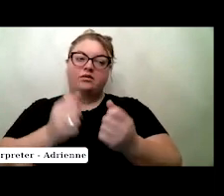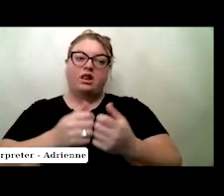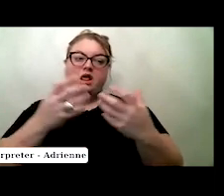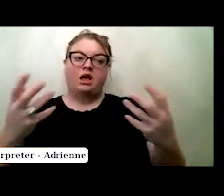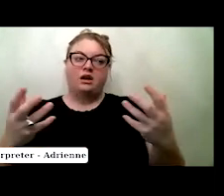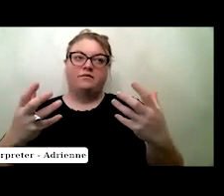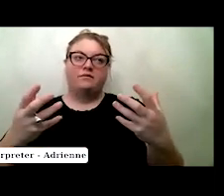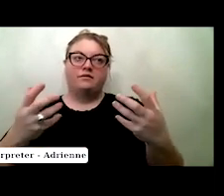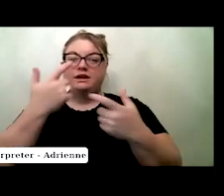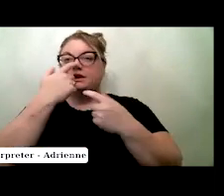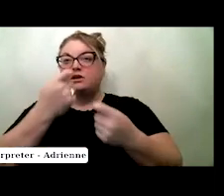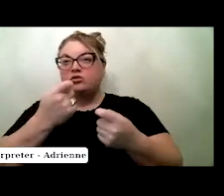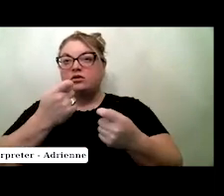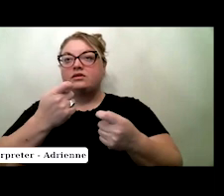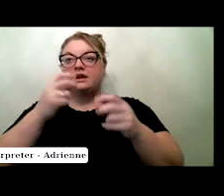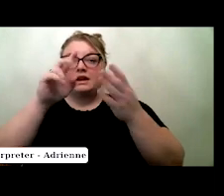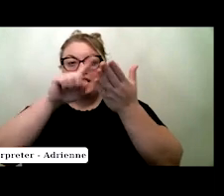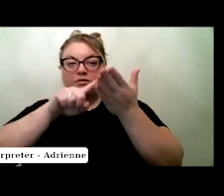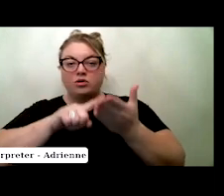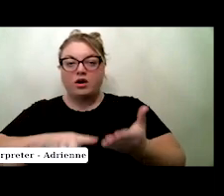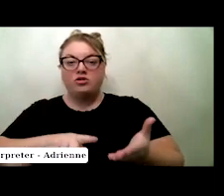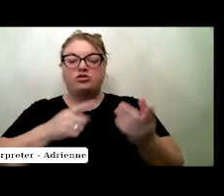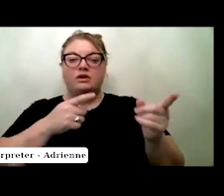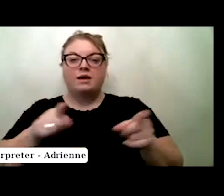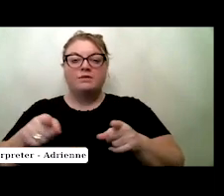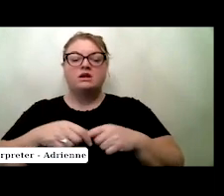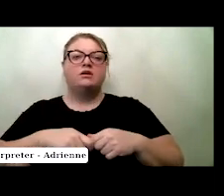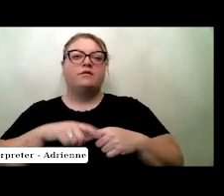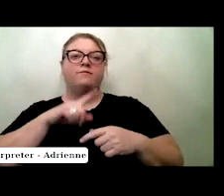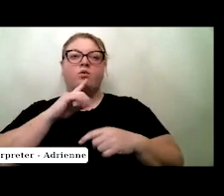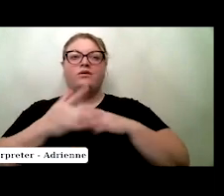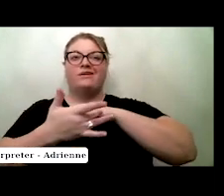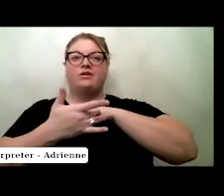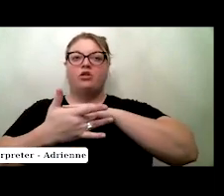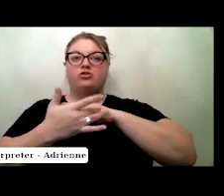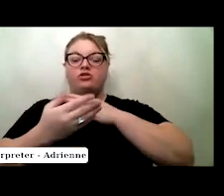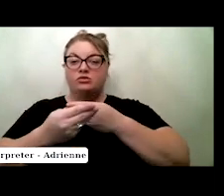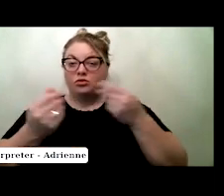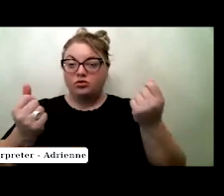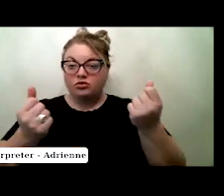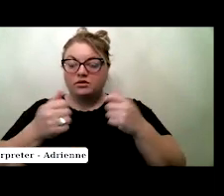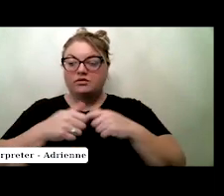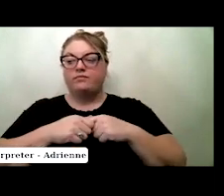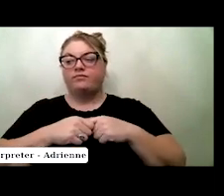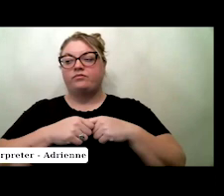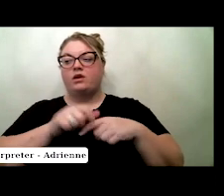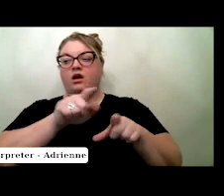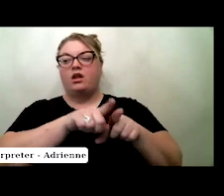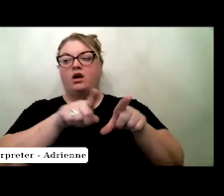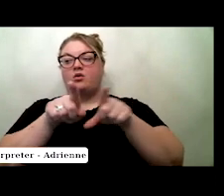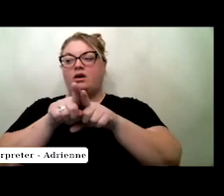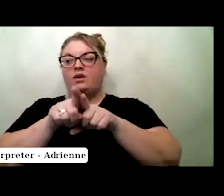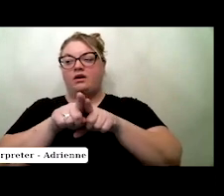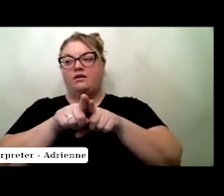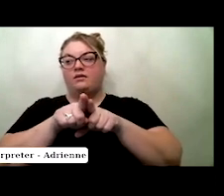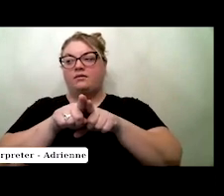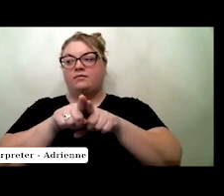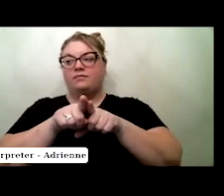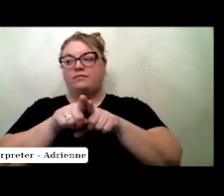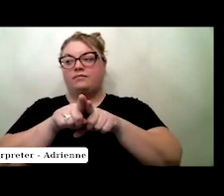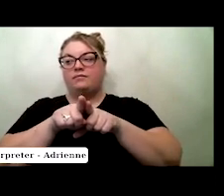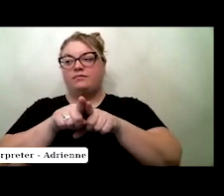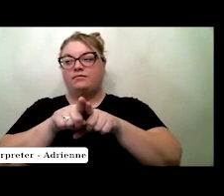Interest and exploration happening in technology solutions. Along with and that comes along with.